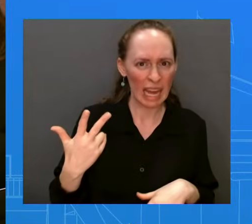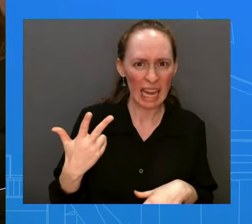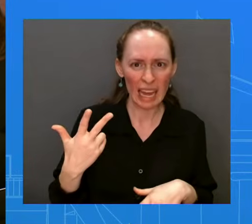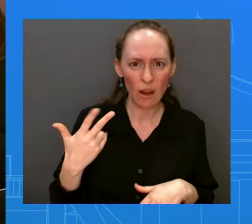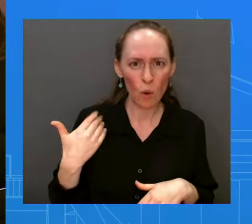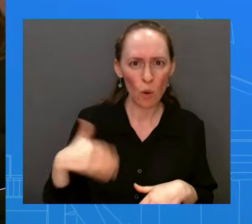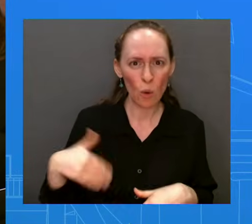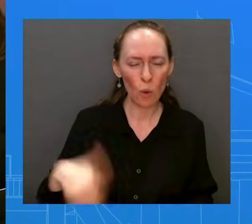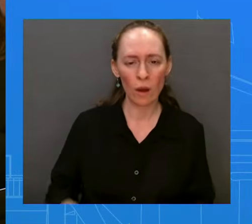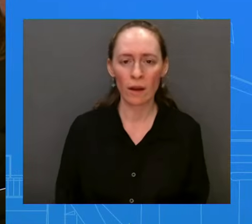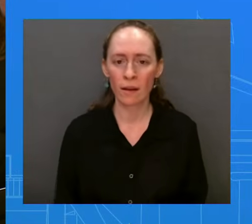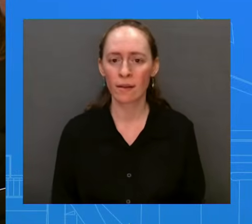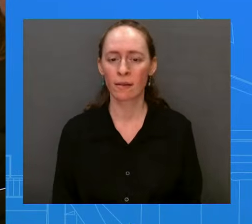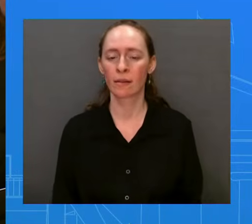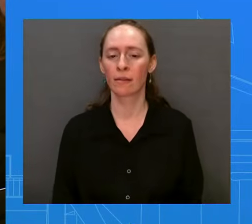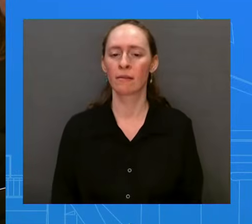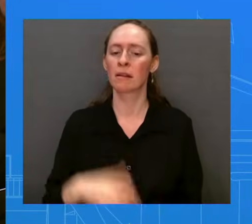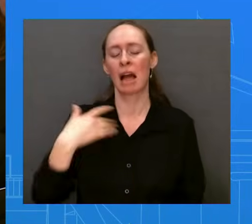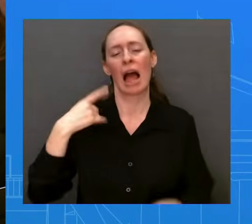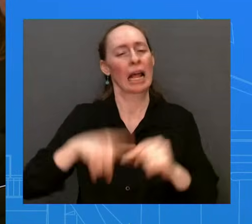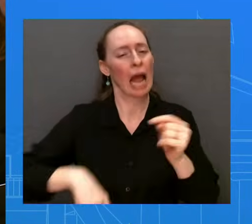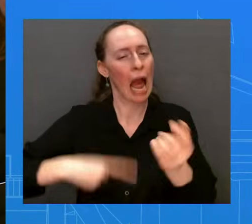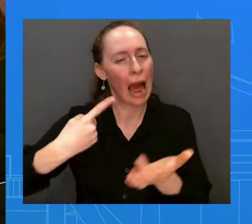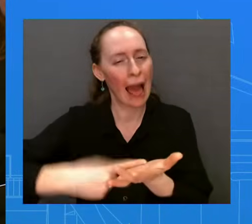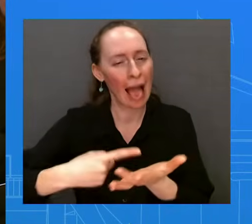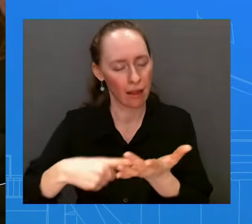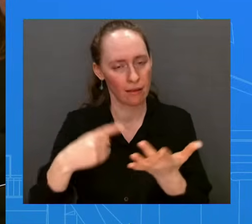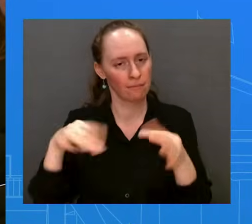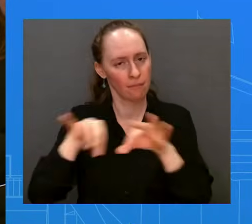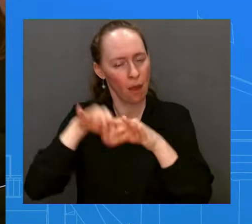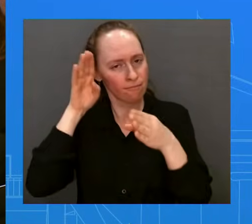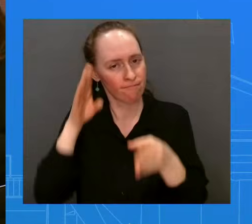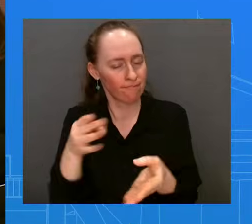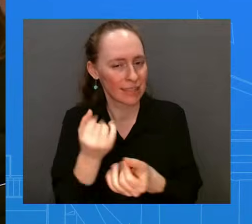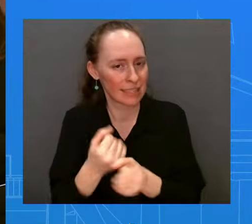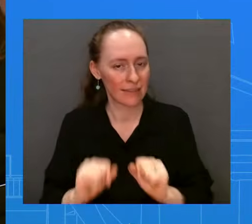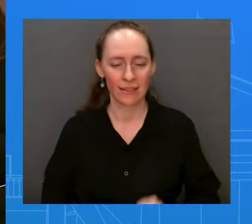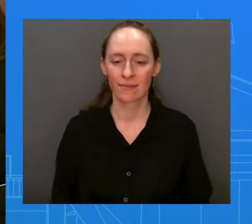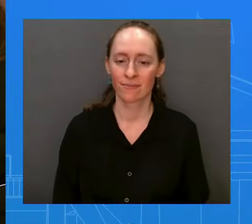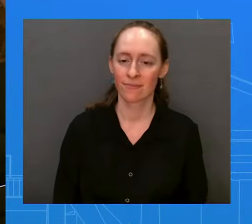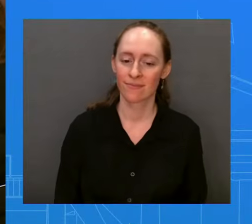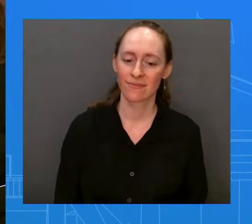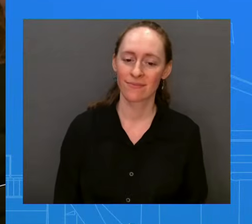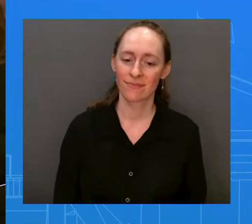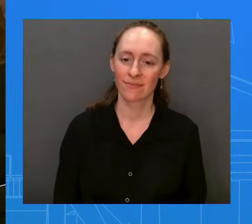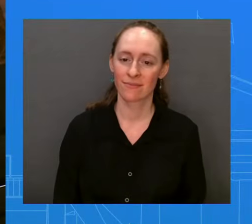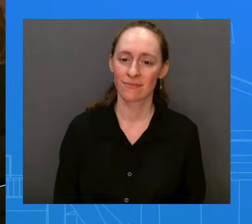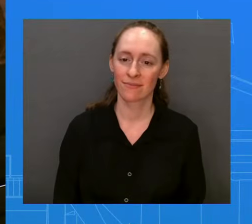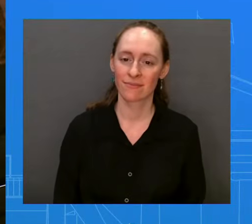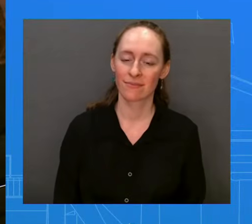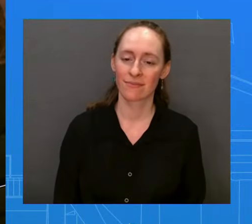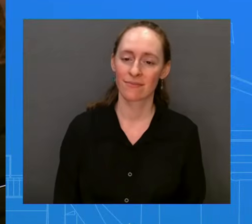any surveillance balloons over China. Are we flying any other kind of surveillance craft routinely over China?